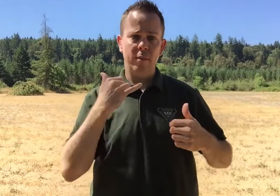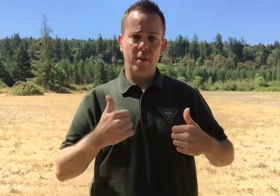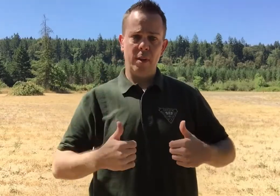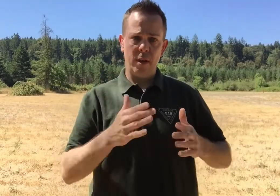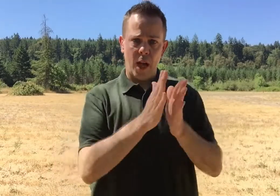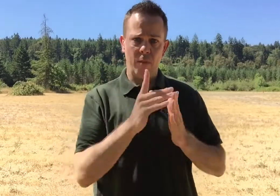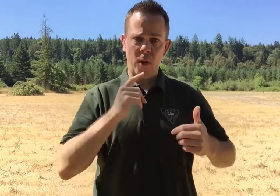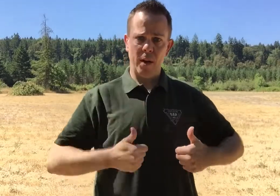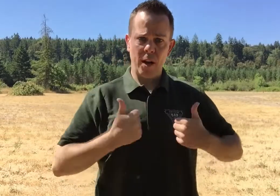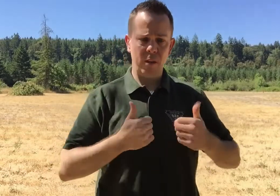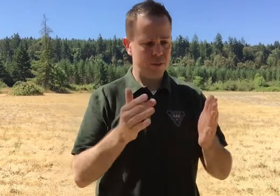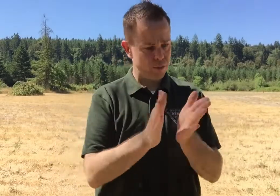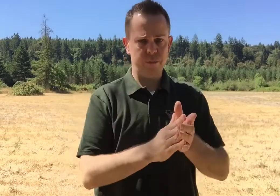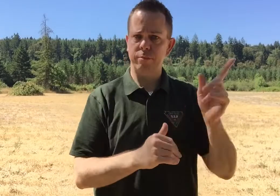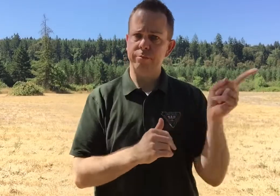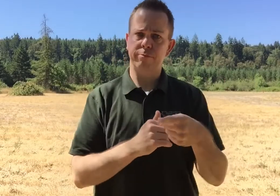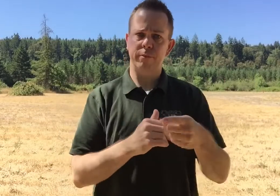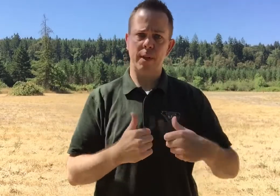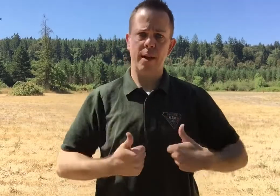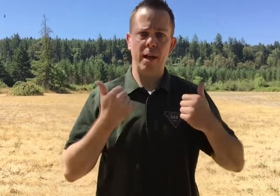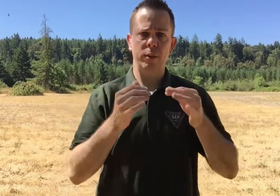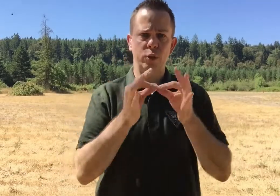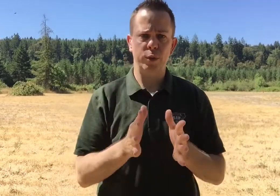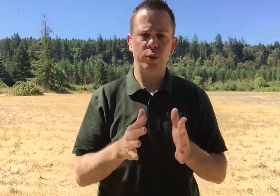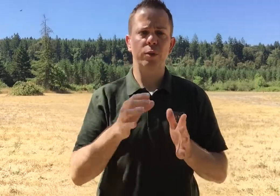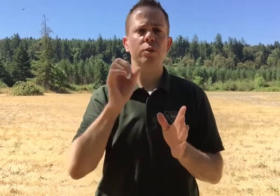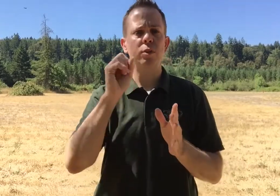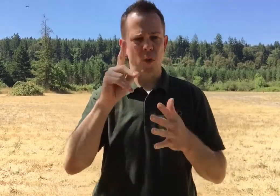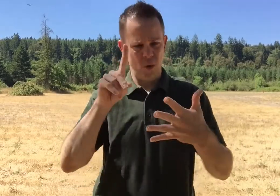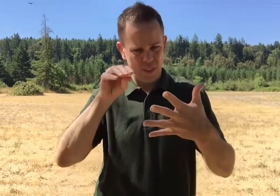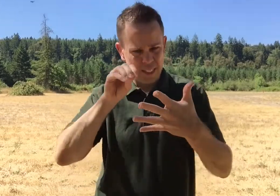and what to do upon a request for a live interpreter.